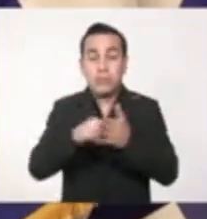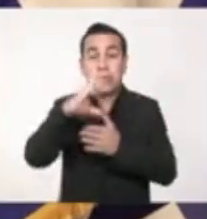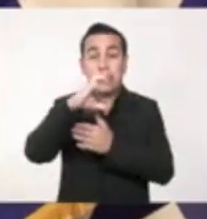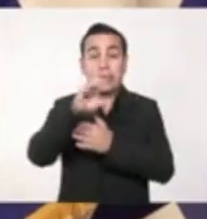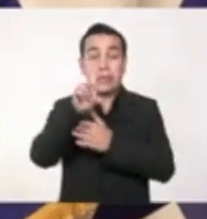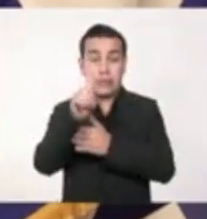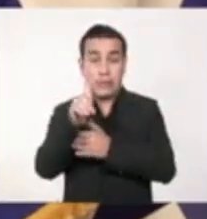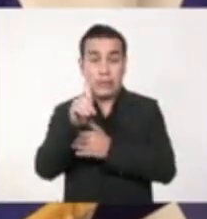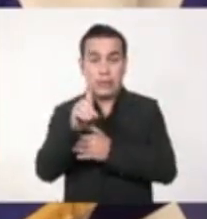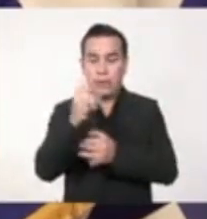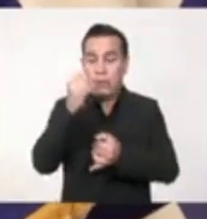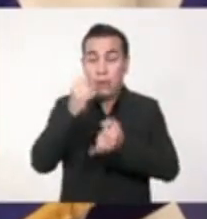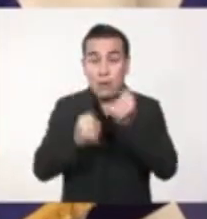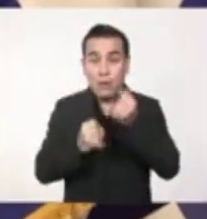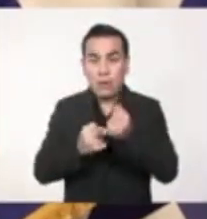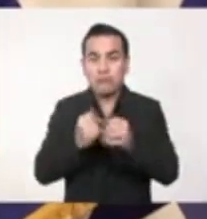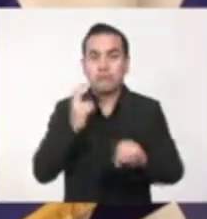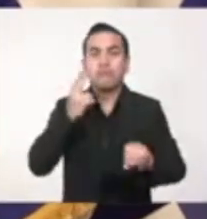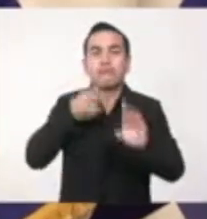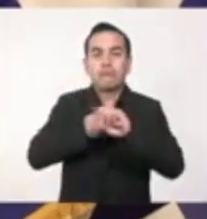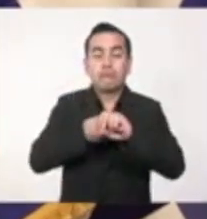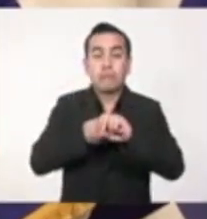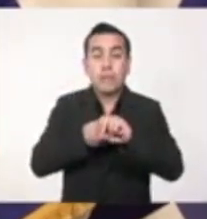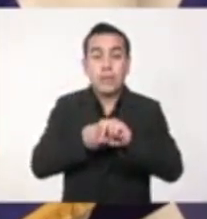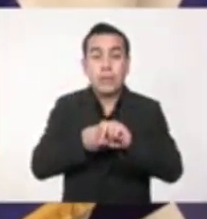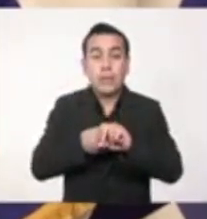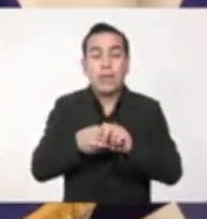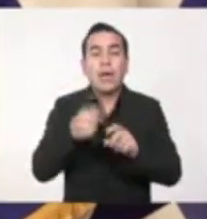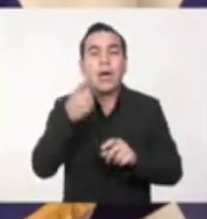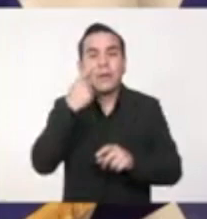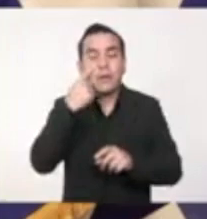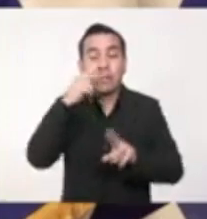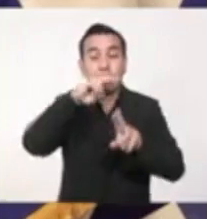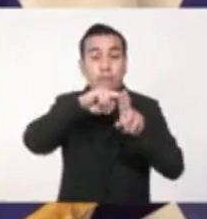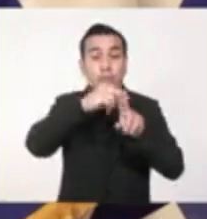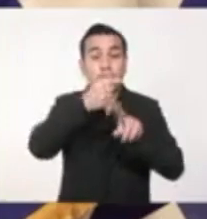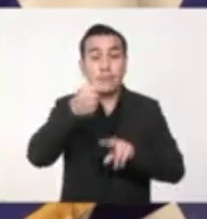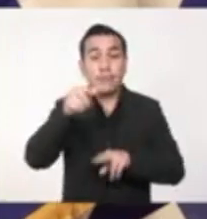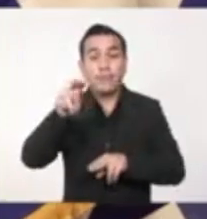minuto nos tuvimos que inscribir a otro para que nos dejaran participar por lo menos y con todos los bloqueos